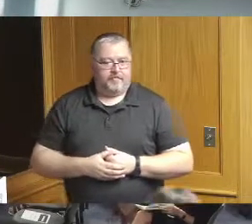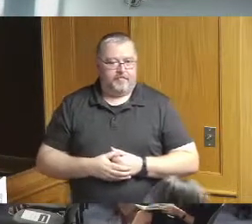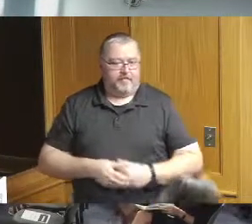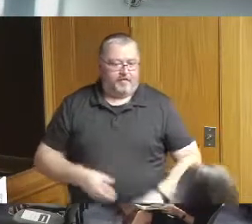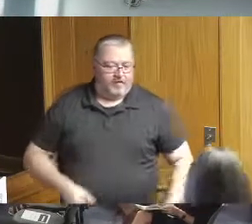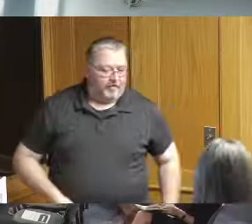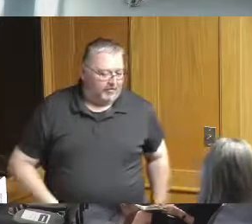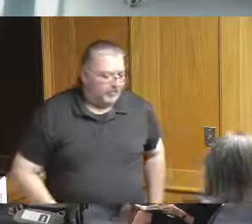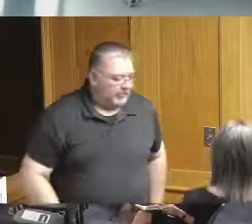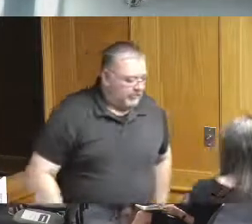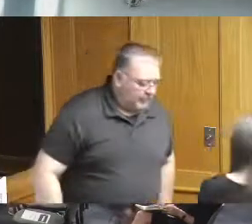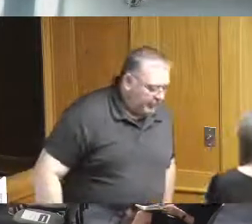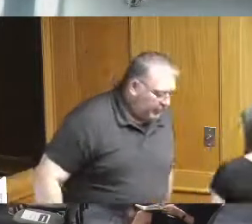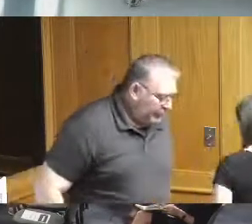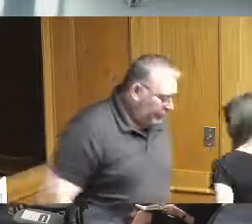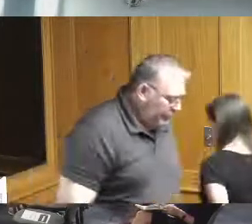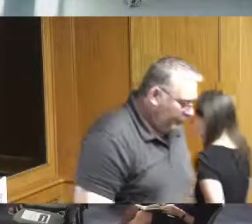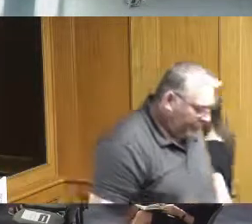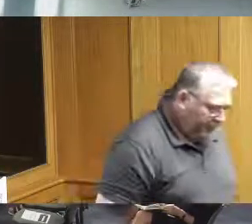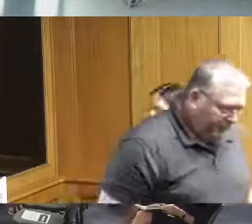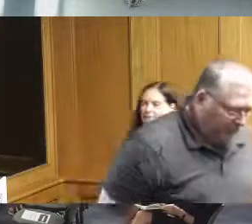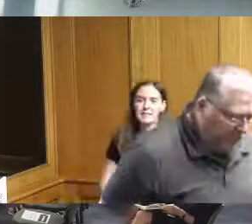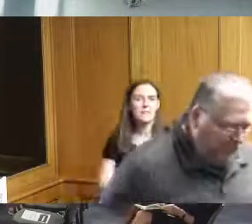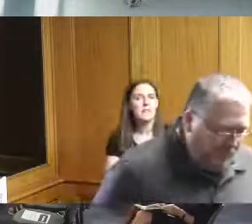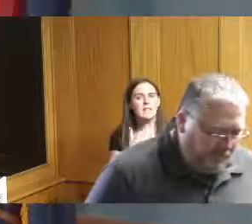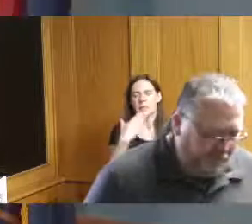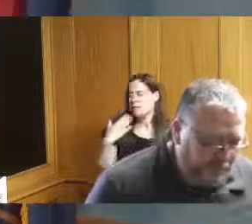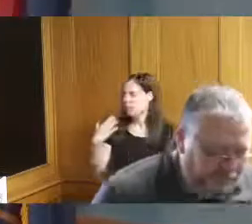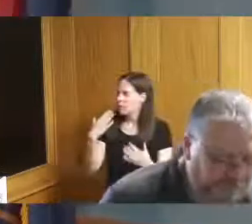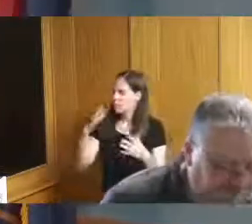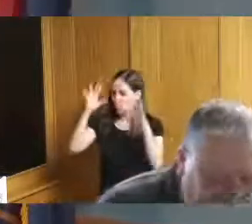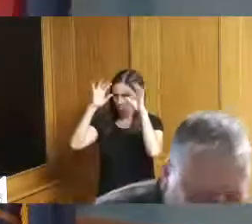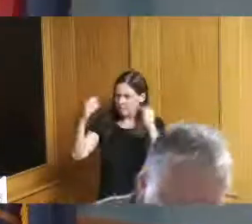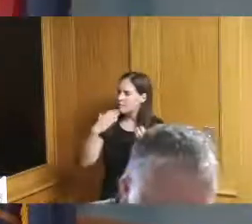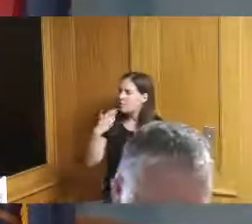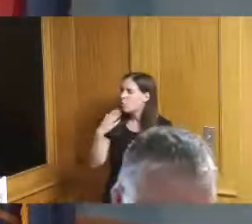it was quick but it was uh you included everything I'm sure that we needed to know i know cages as